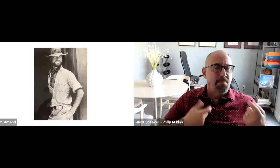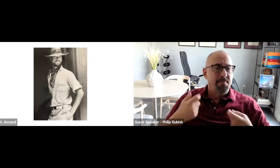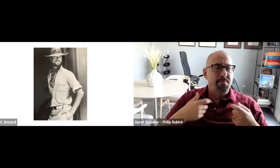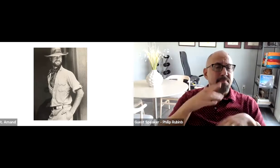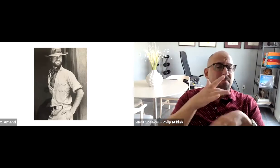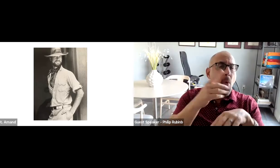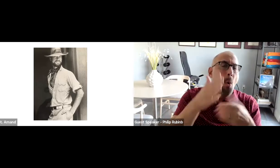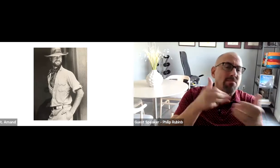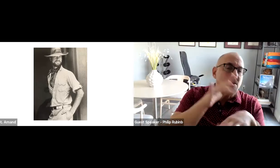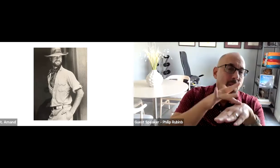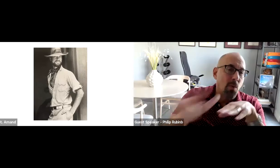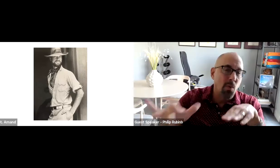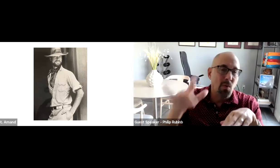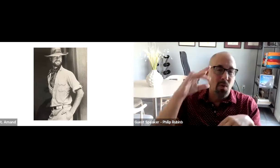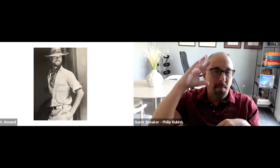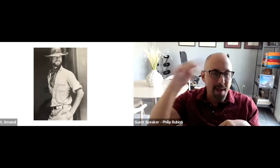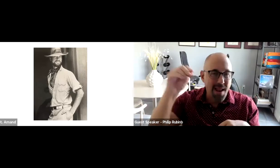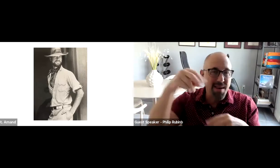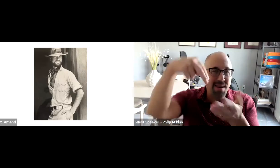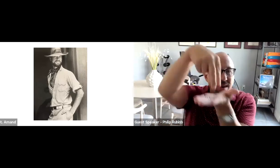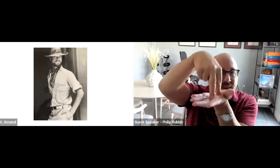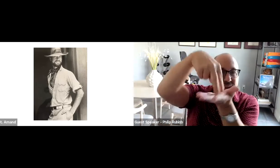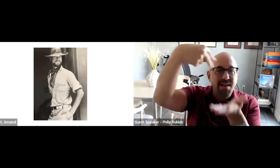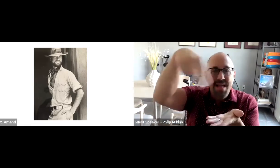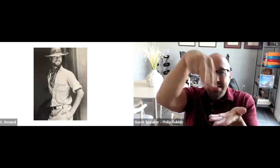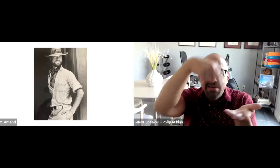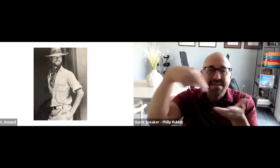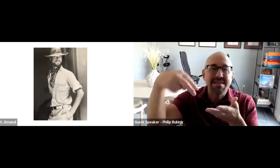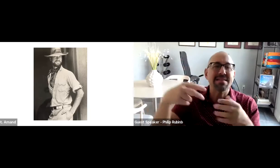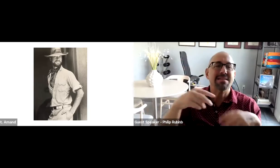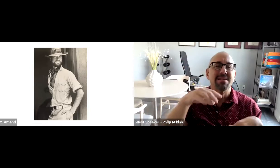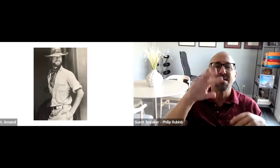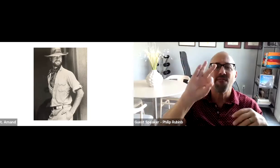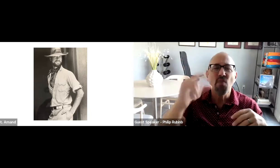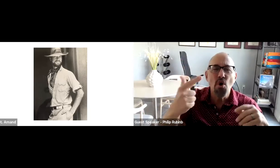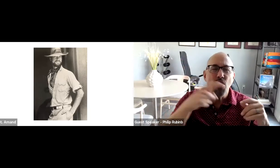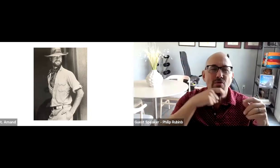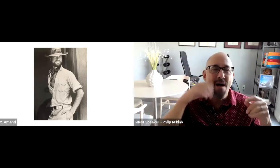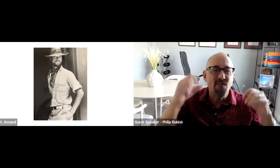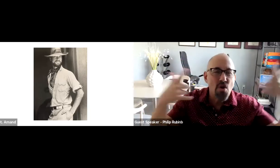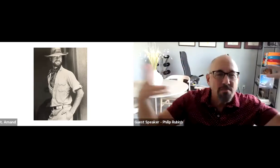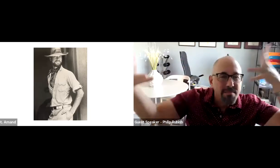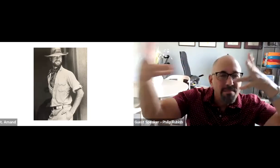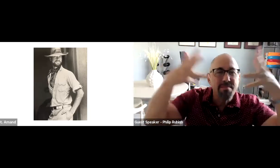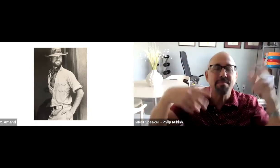but he let me in for free, and when I went in, there were almost-naked men dancing,